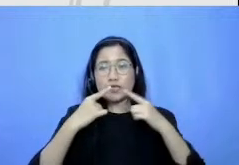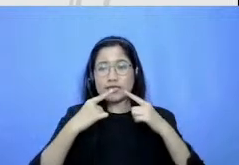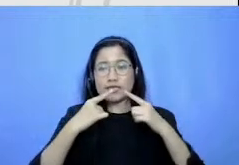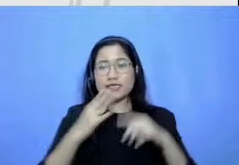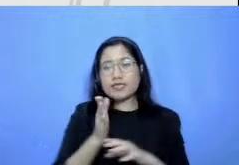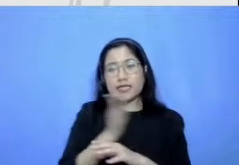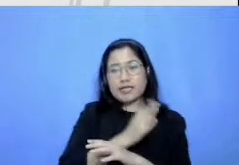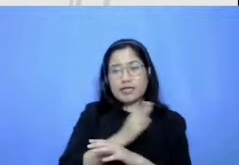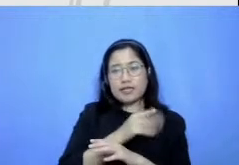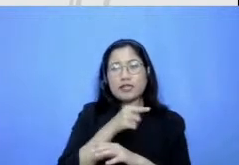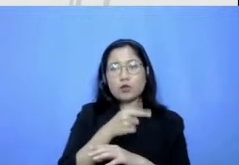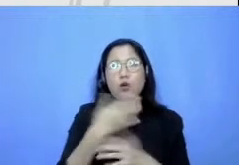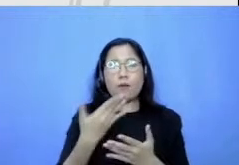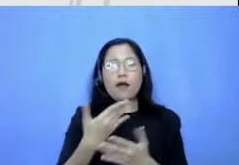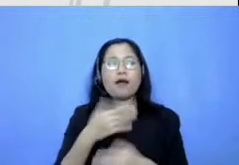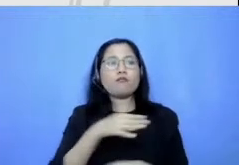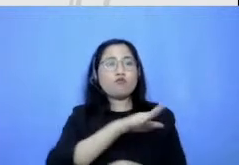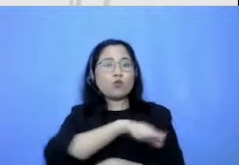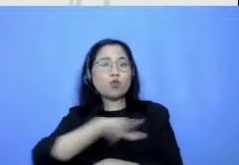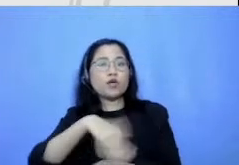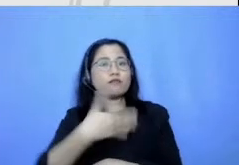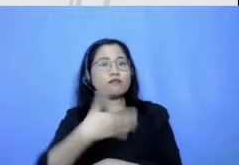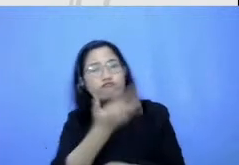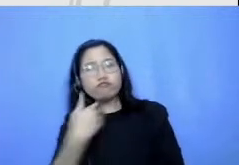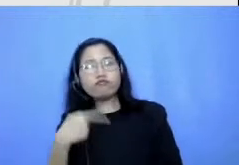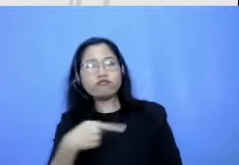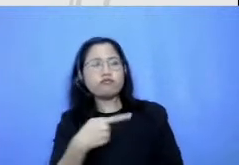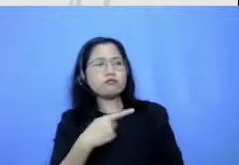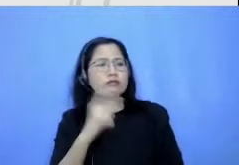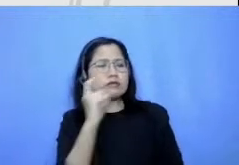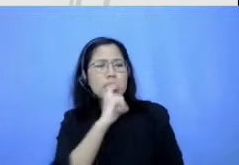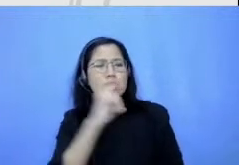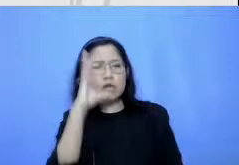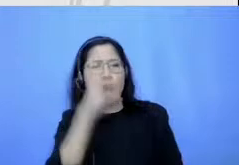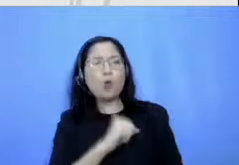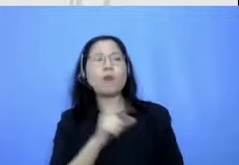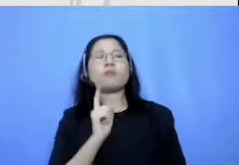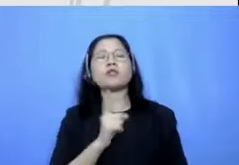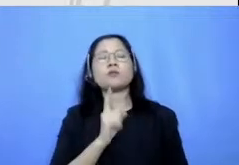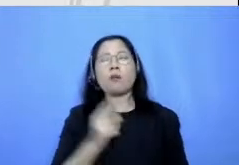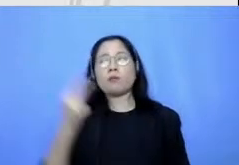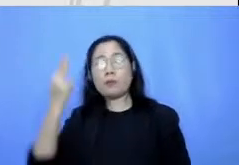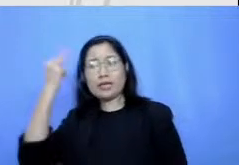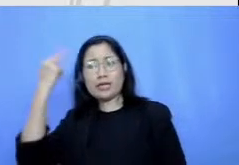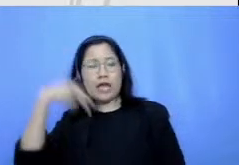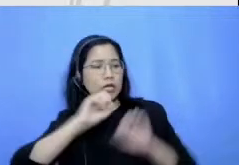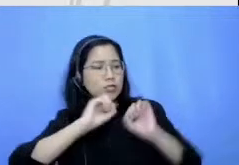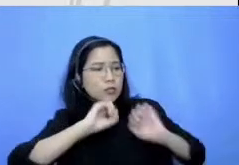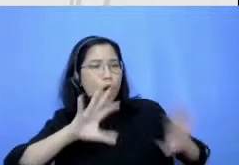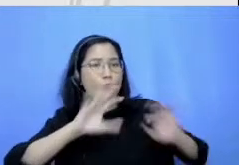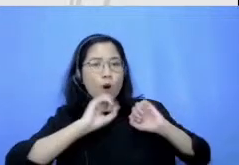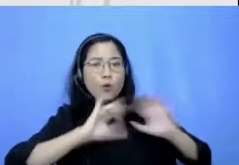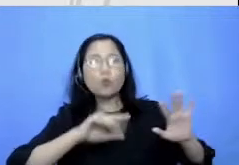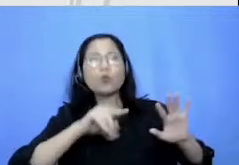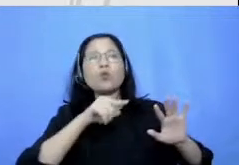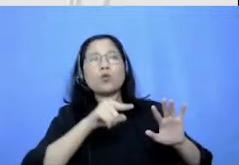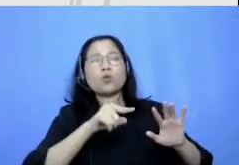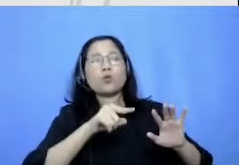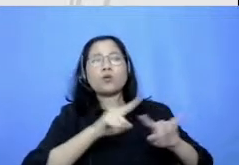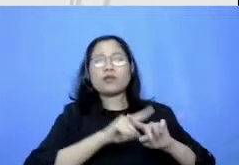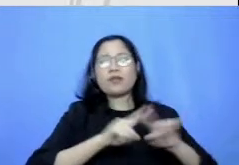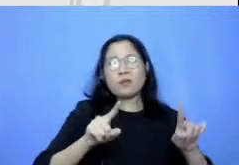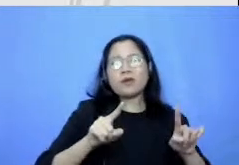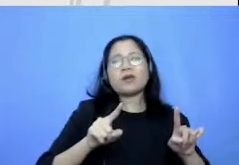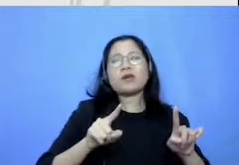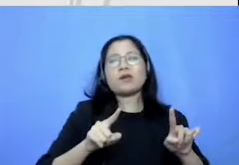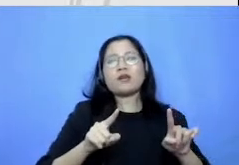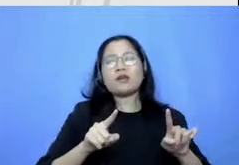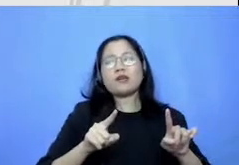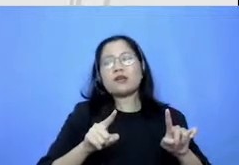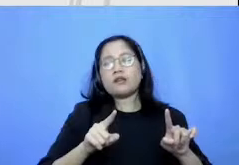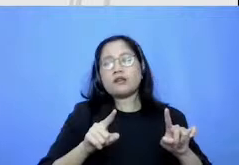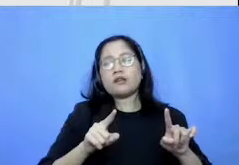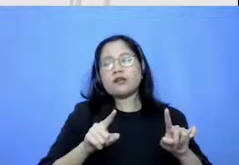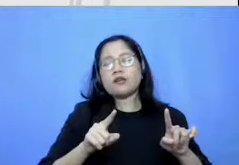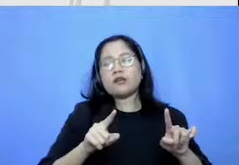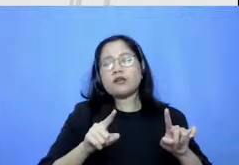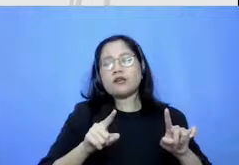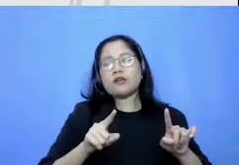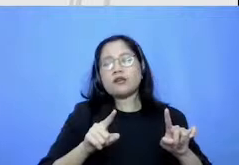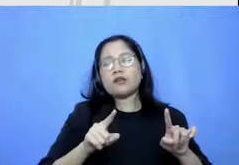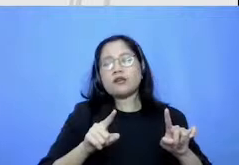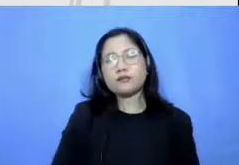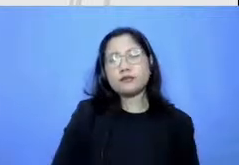find the reason why the appeals given are not as high as we expected, the